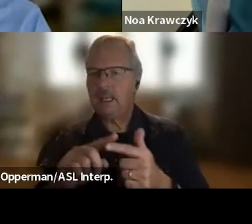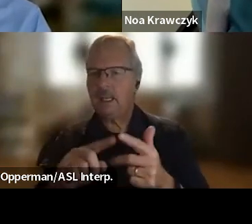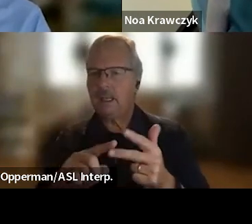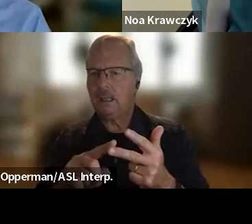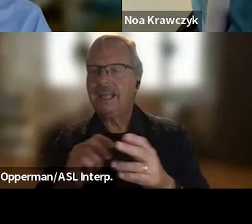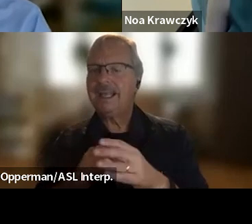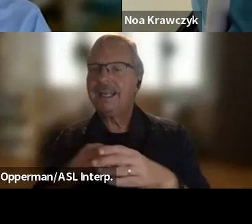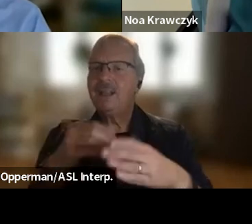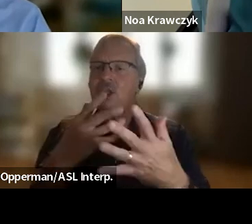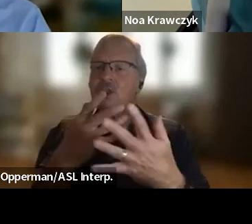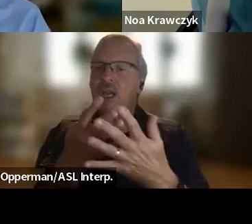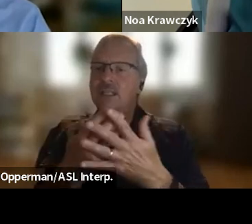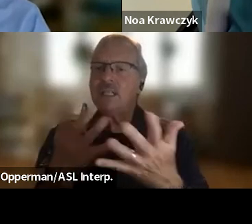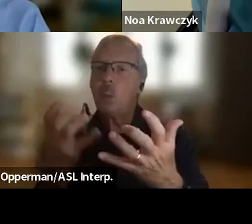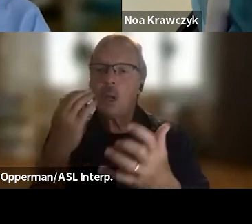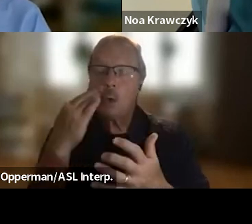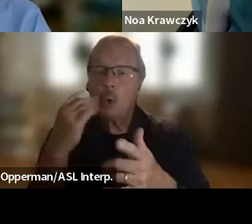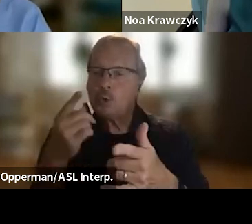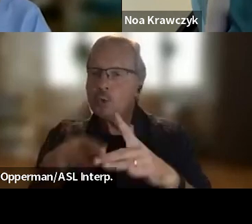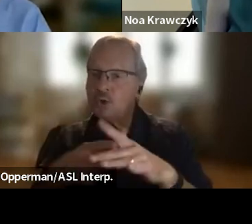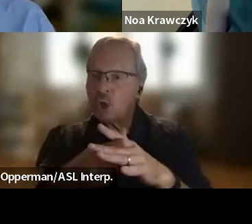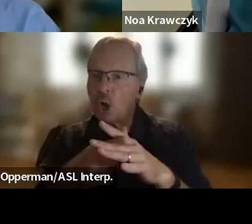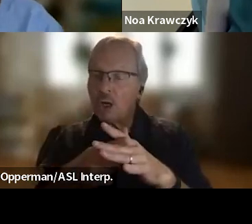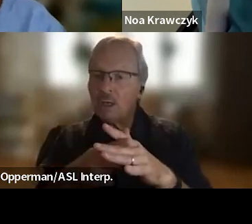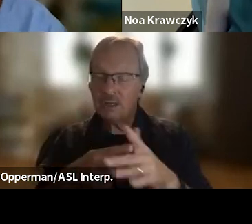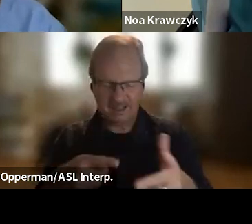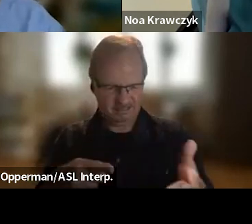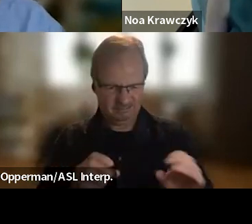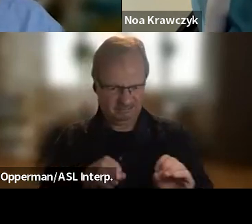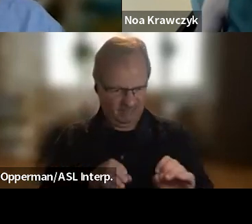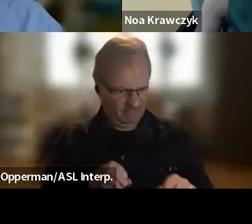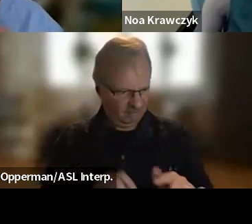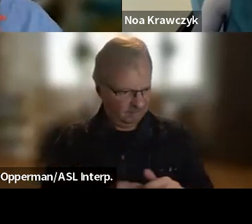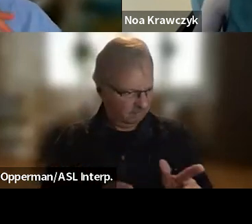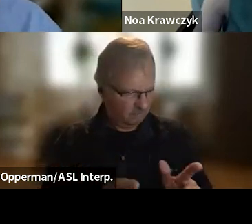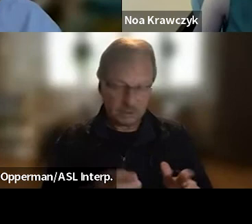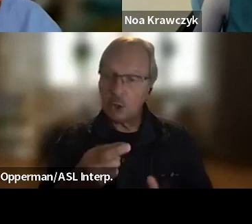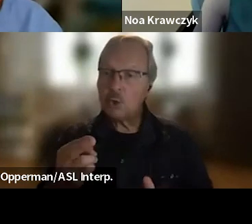And they they'd like to know, did you start totally from scratch or is there a resource online